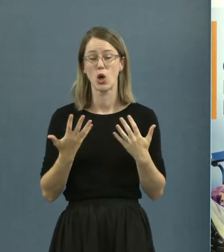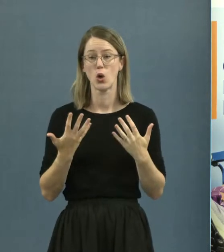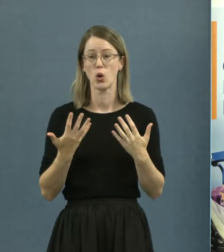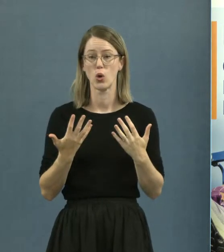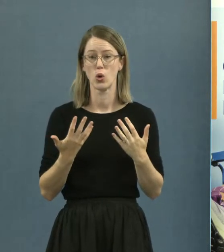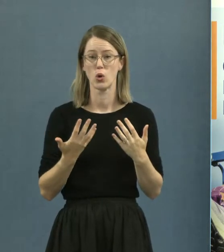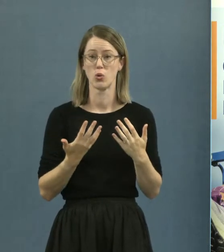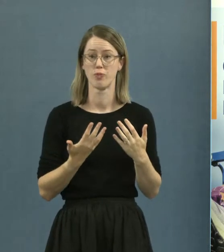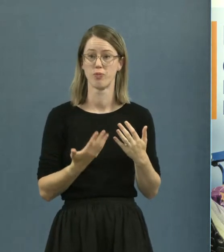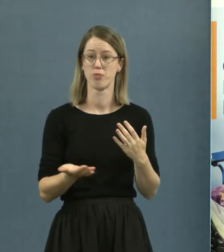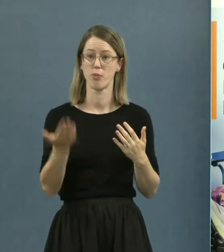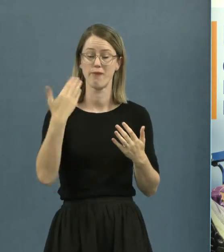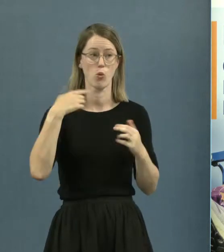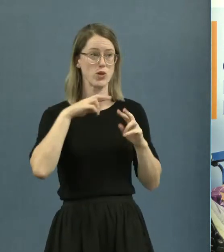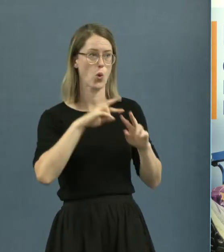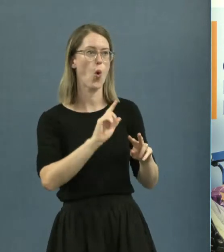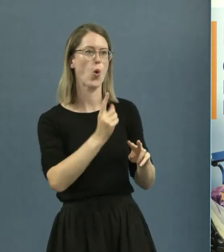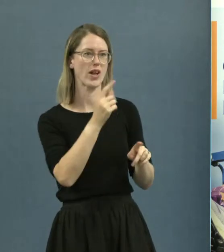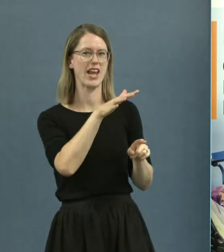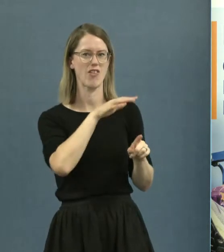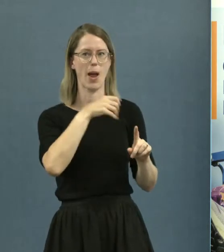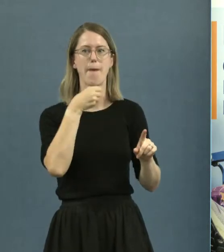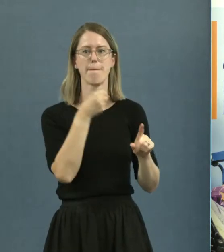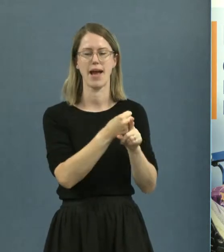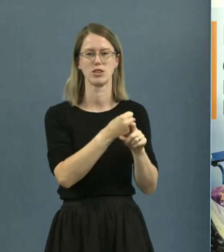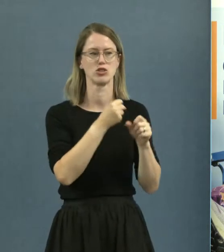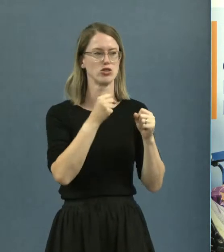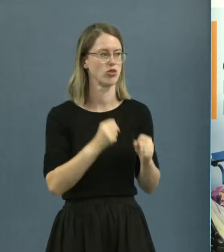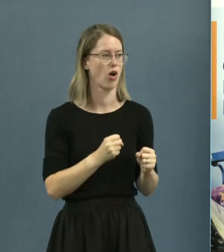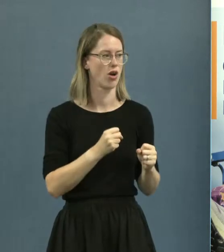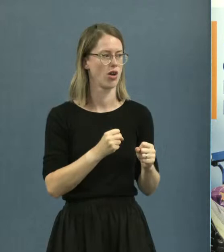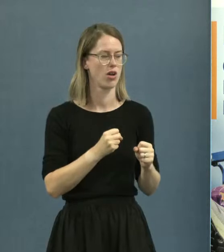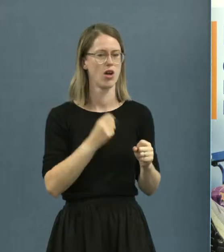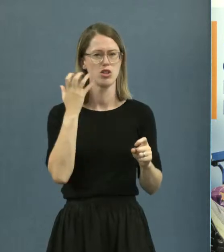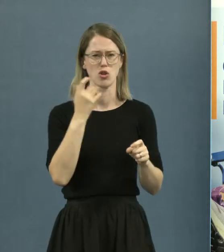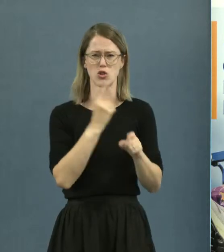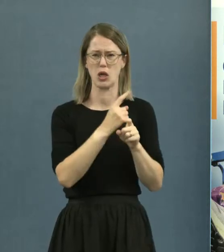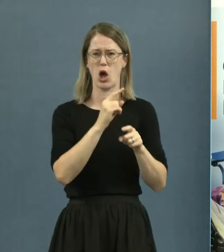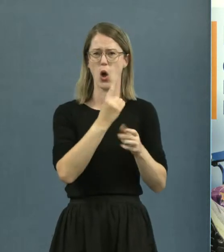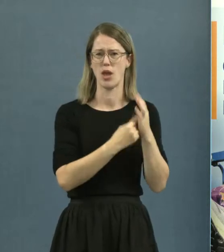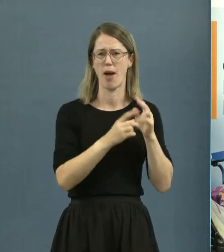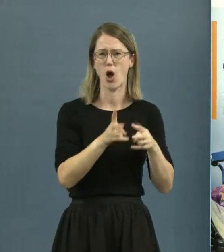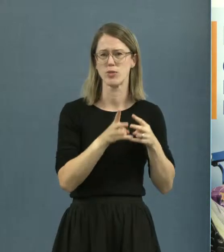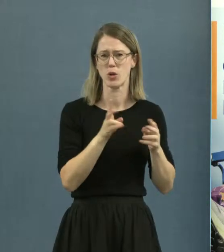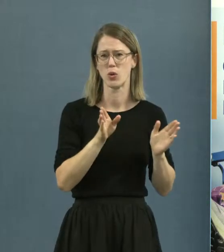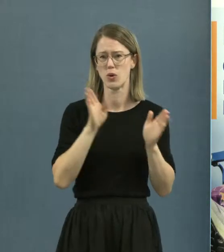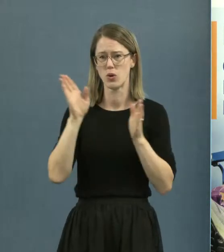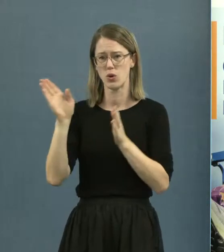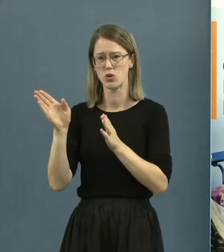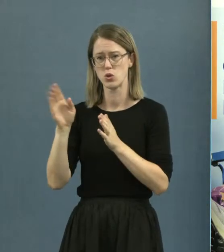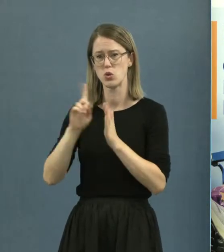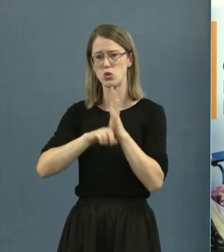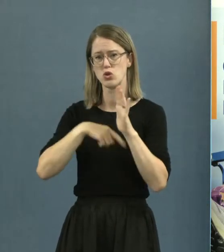seeing, what we saw first, it was well the Auckland hospitals in particular, and my apologies